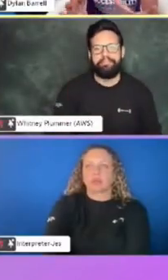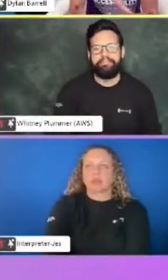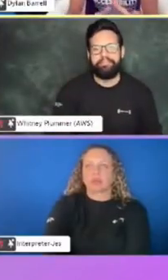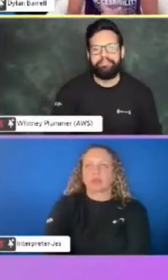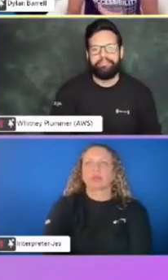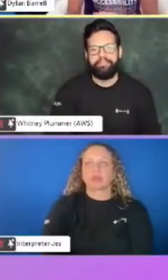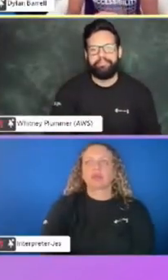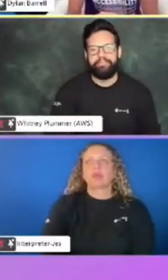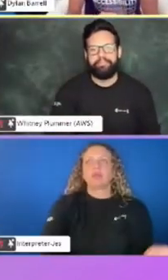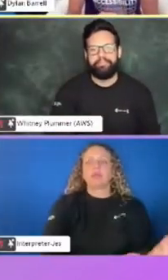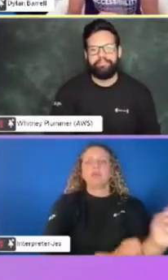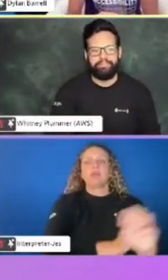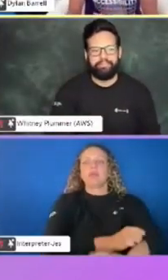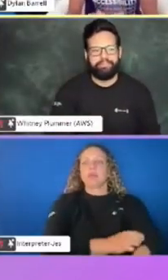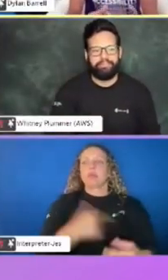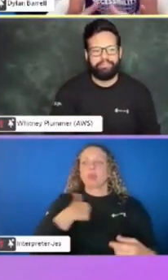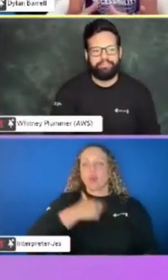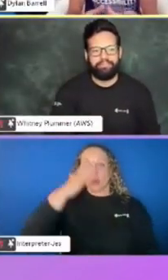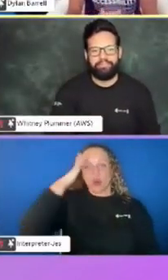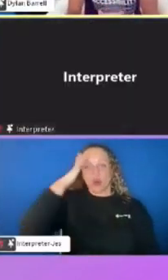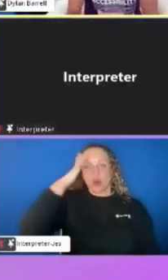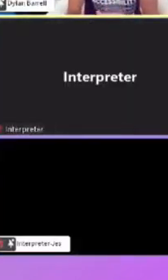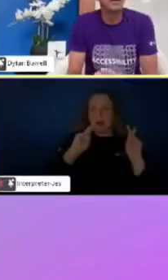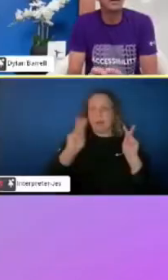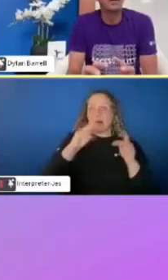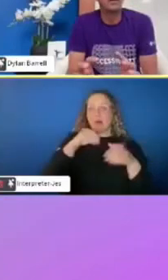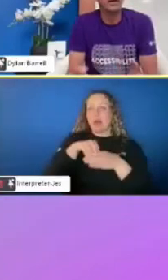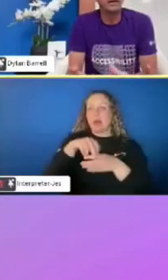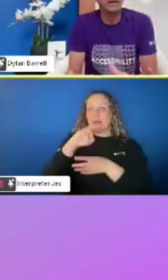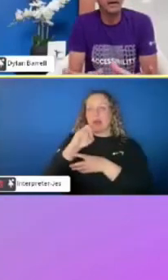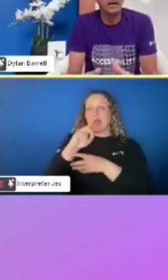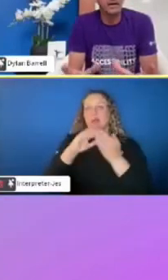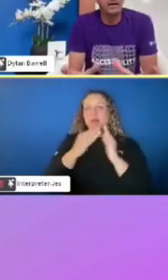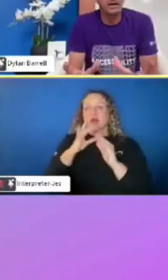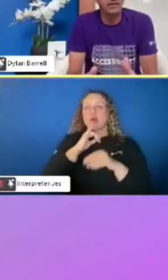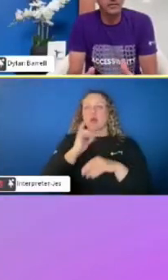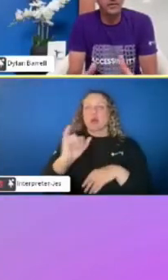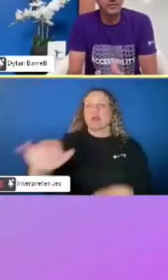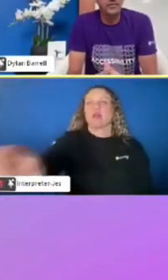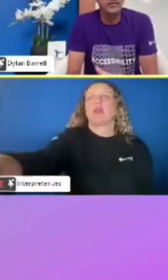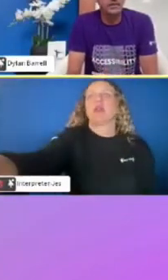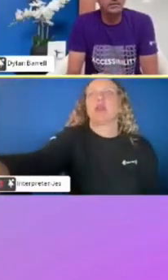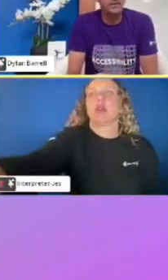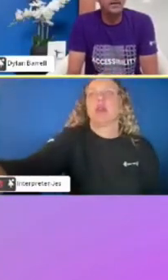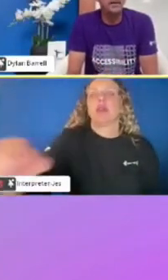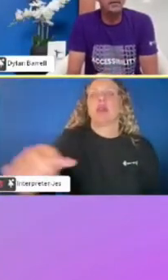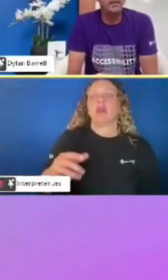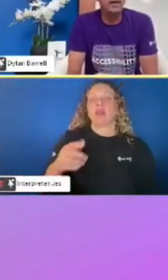But we know that a lot of people in the PDF community are really also interested in PDF/UA